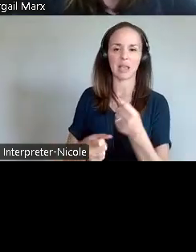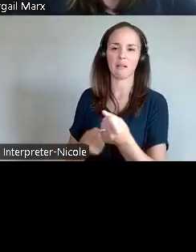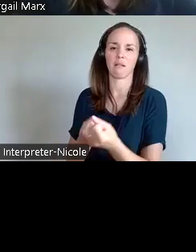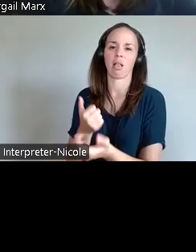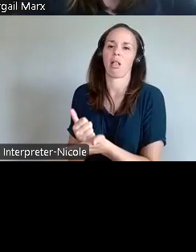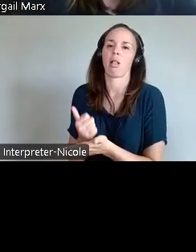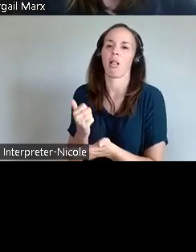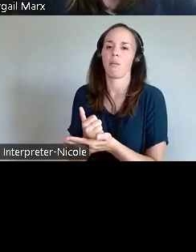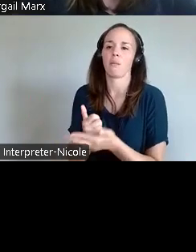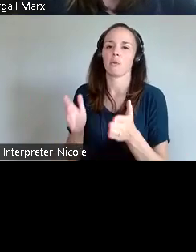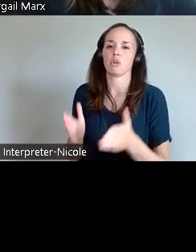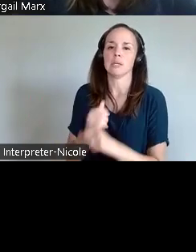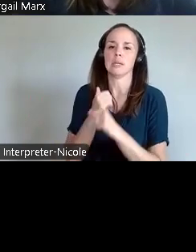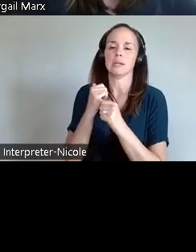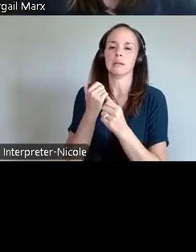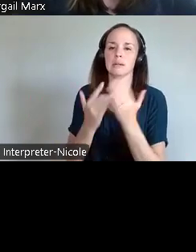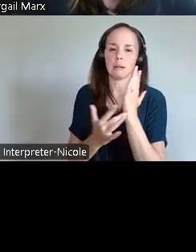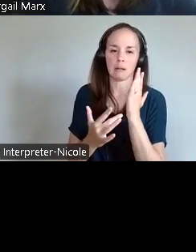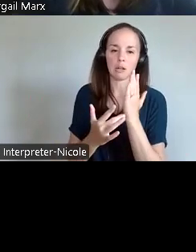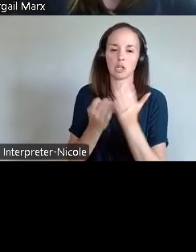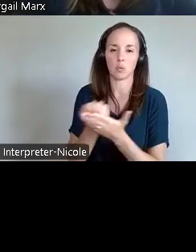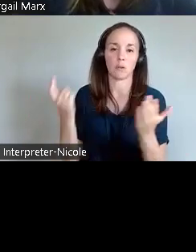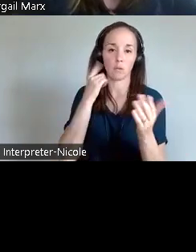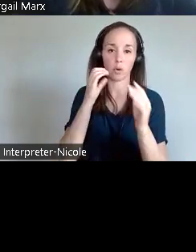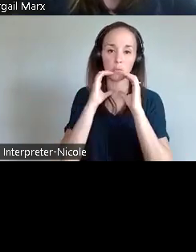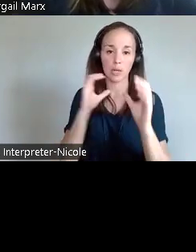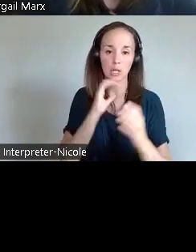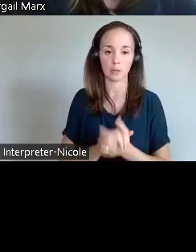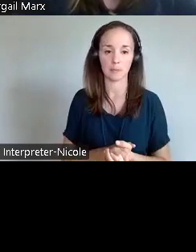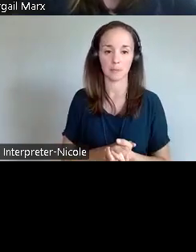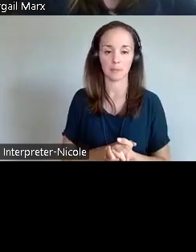technology and equipment for communication. And then we wanted to include -- I won't go